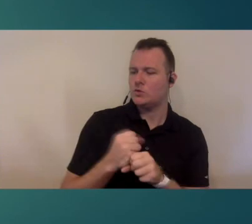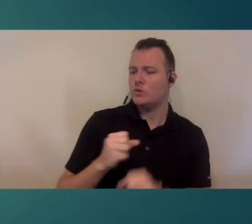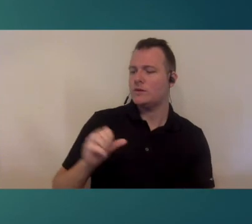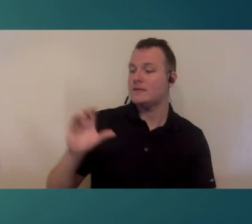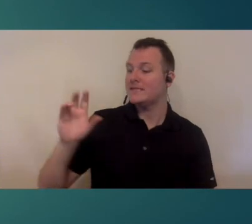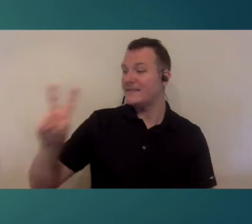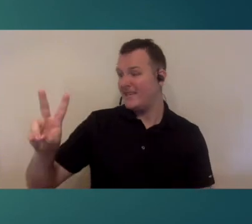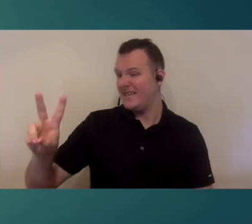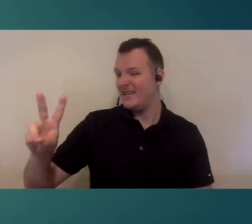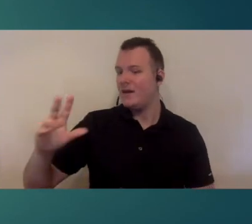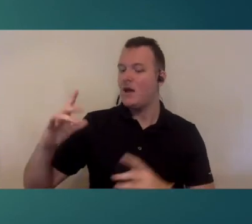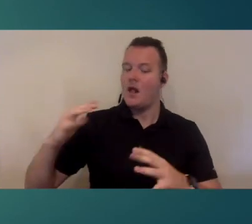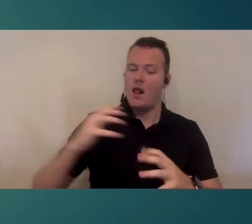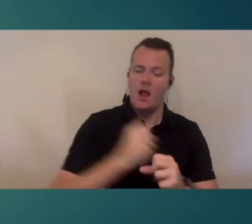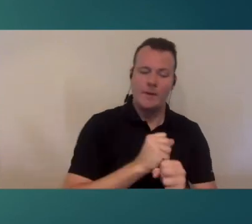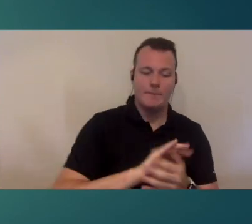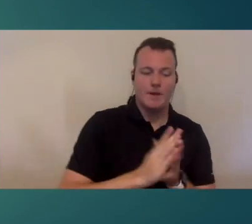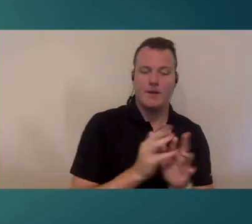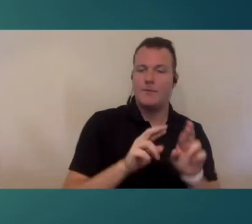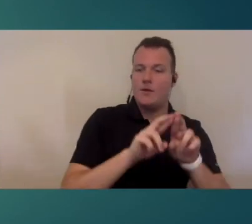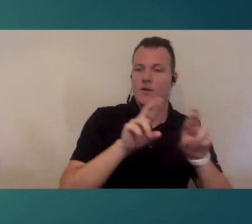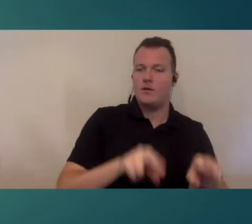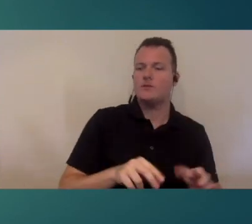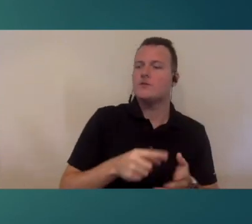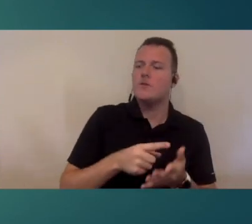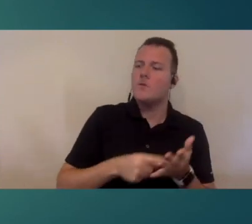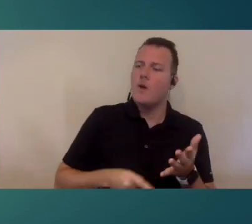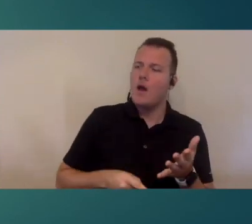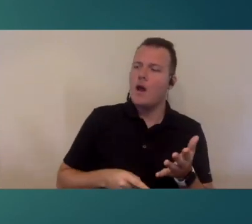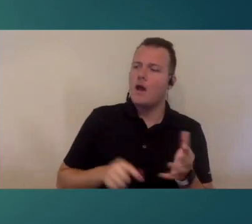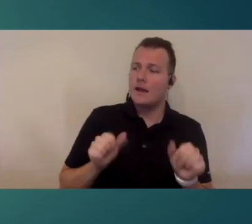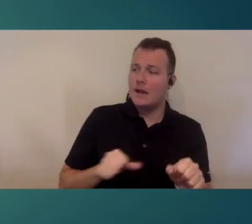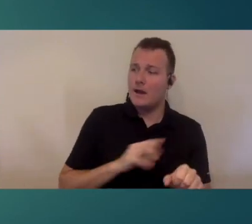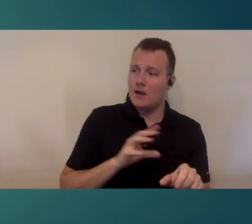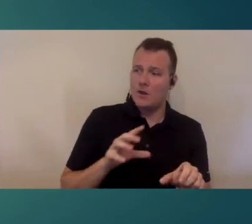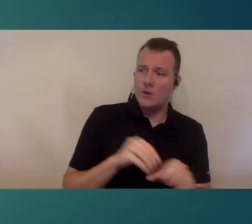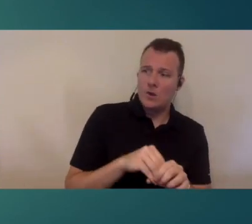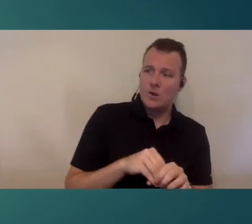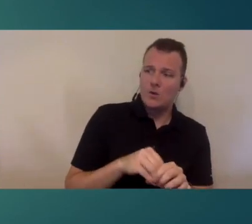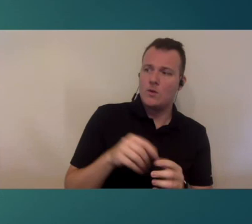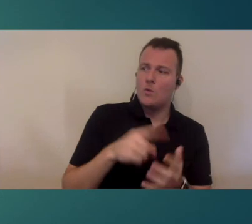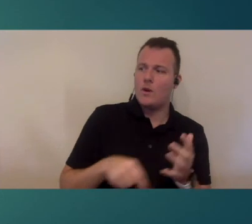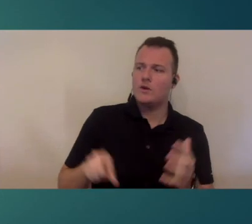resume? What what things would- would I be able to include, and what should I take